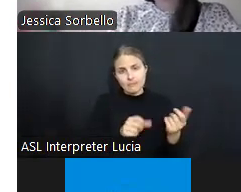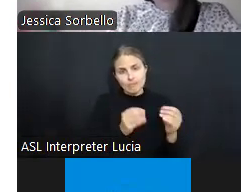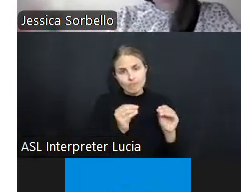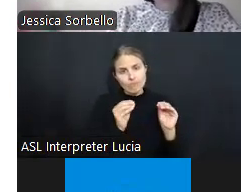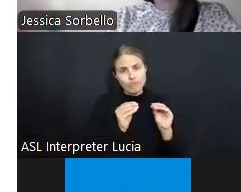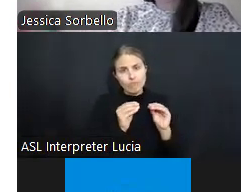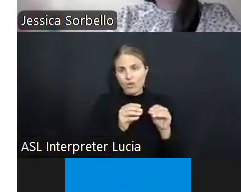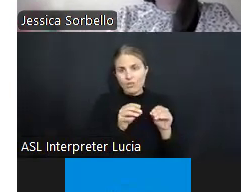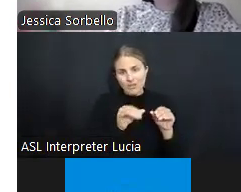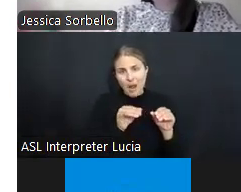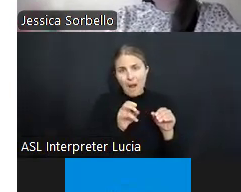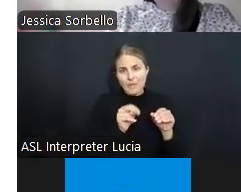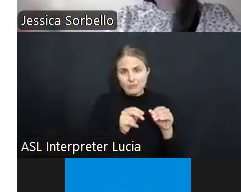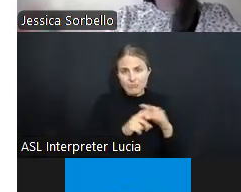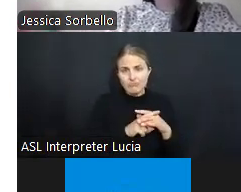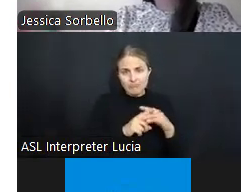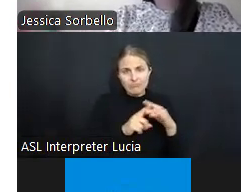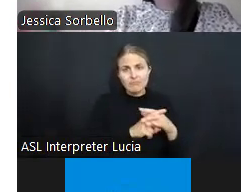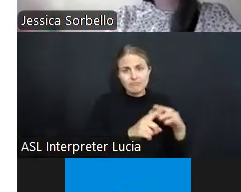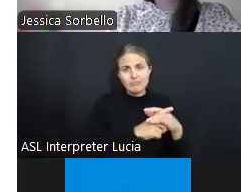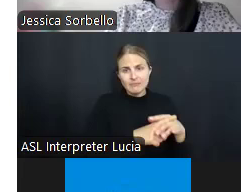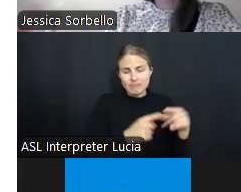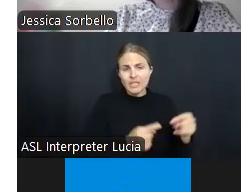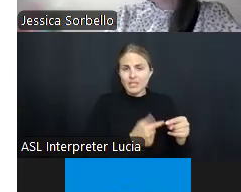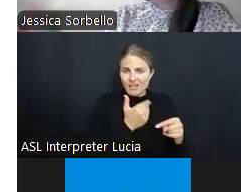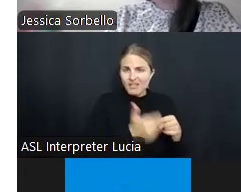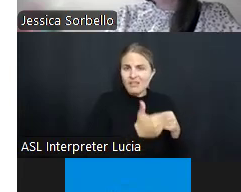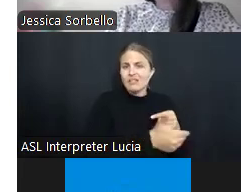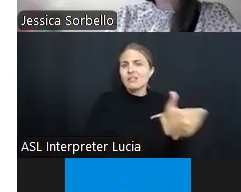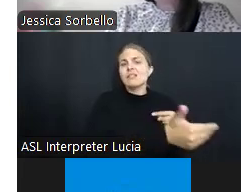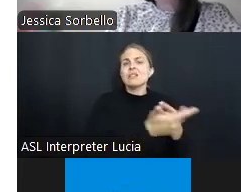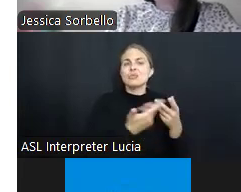at those situations and make sure Carl is aware of his long